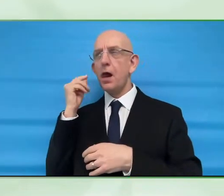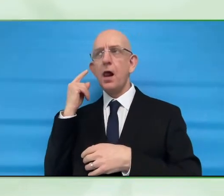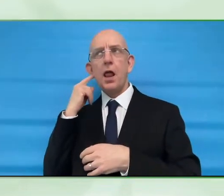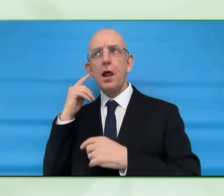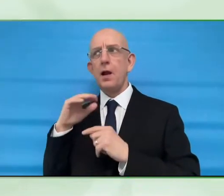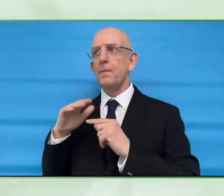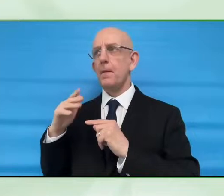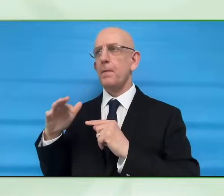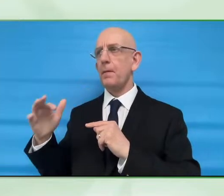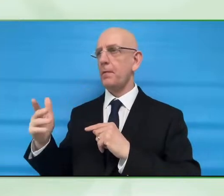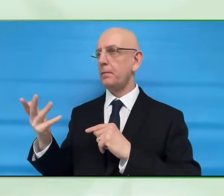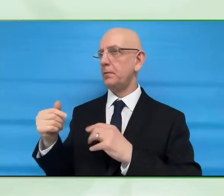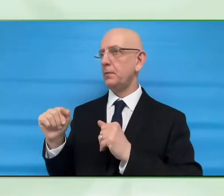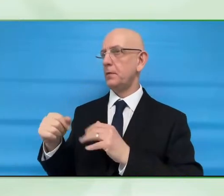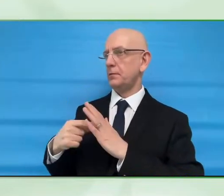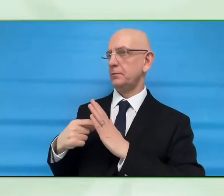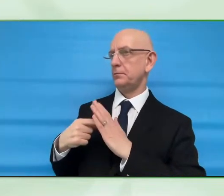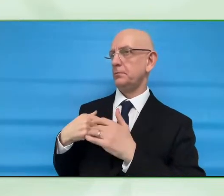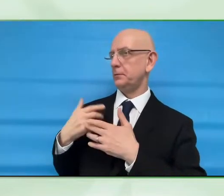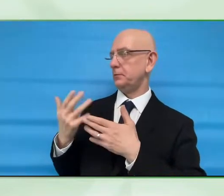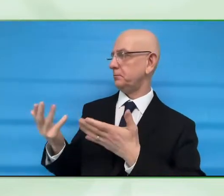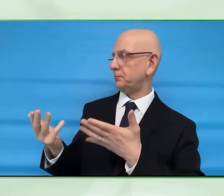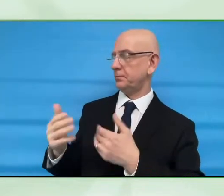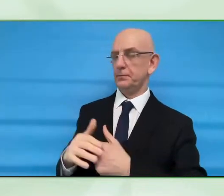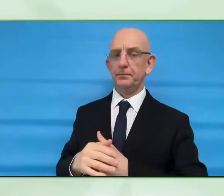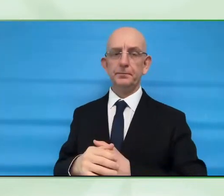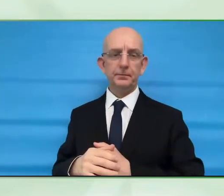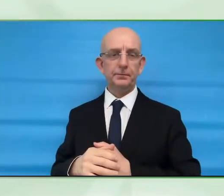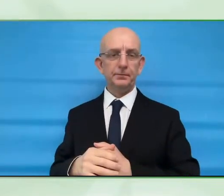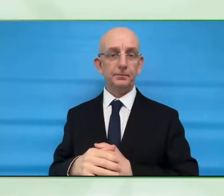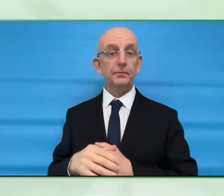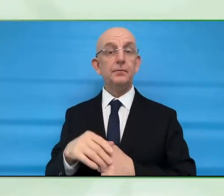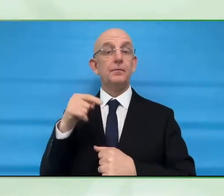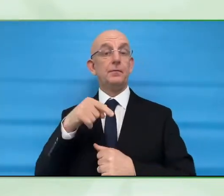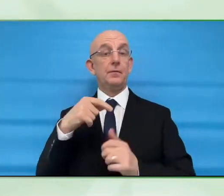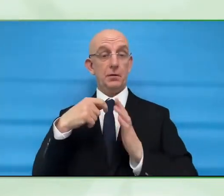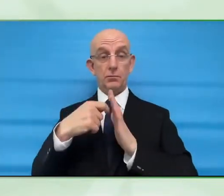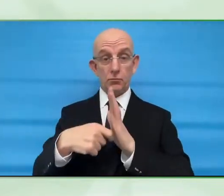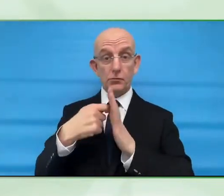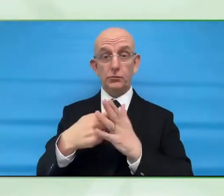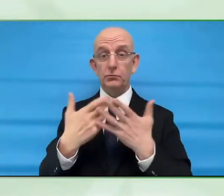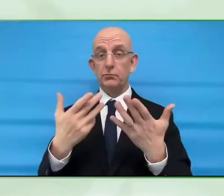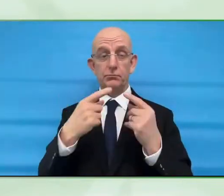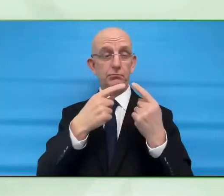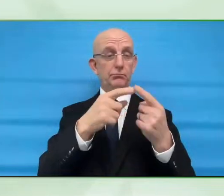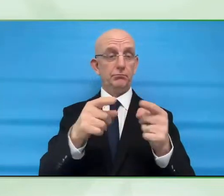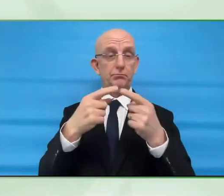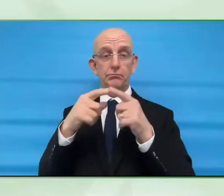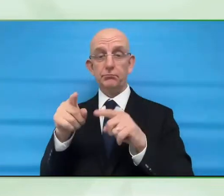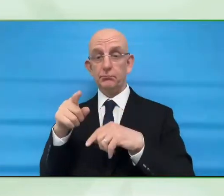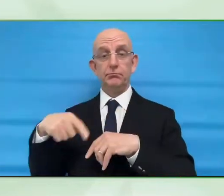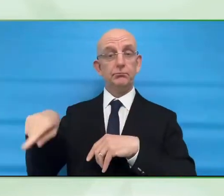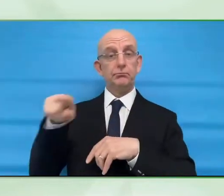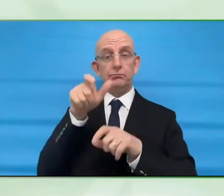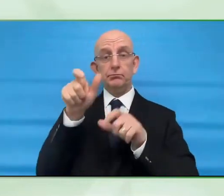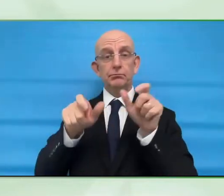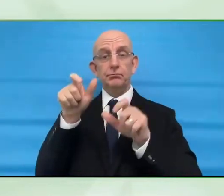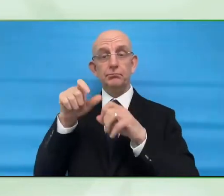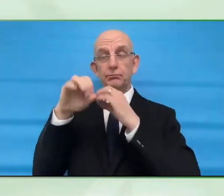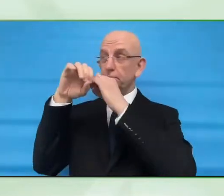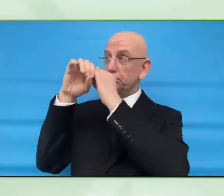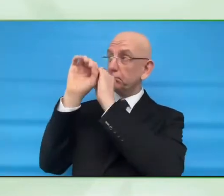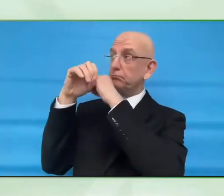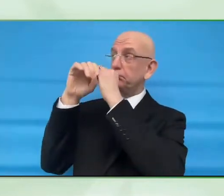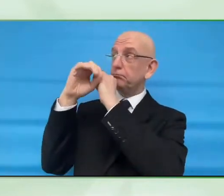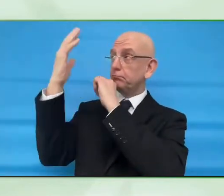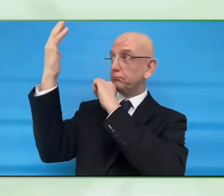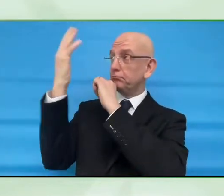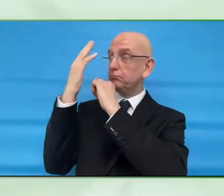beyond the visuals that we like on so much and thinking about ways of using sound to